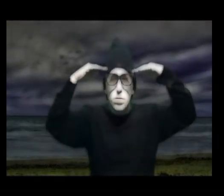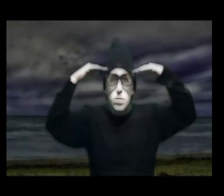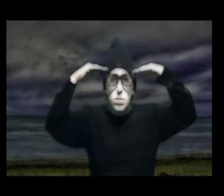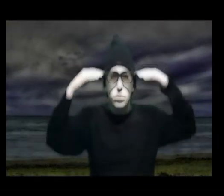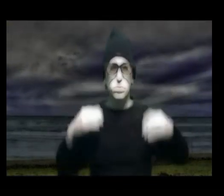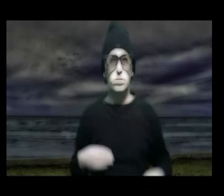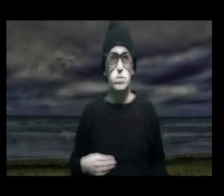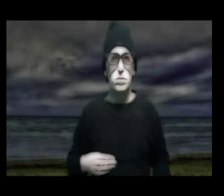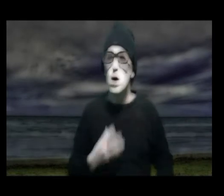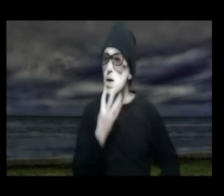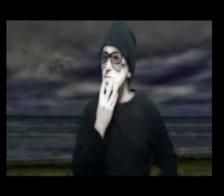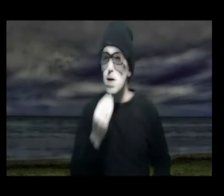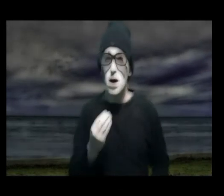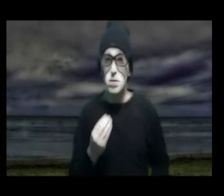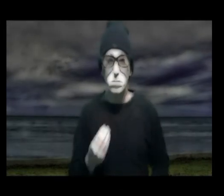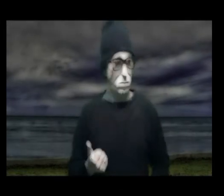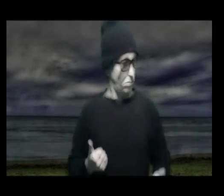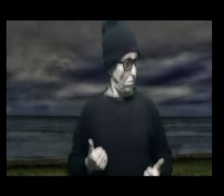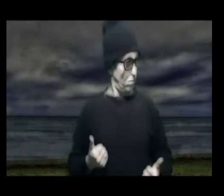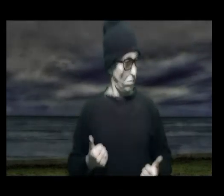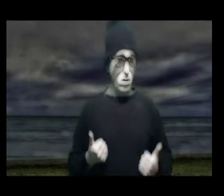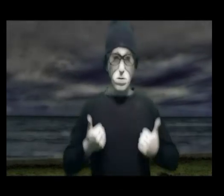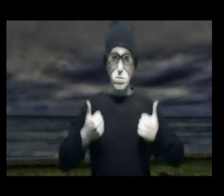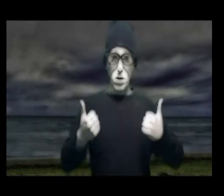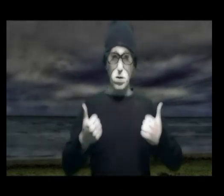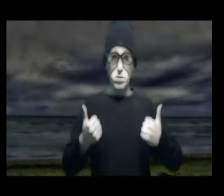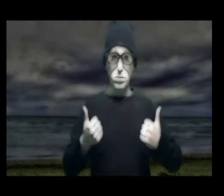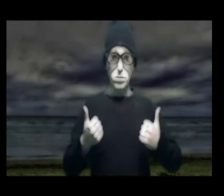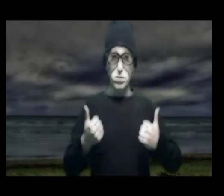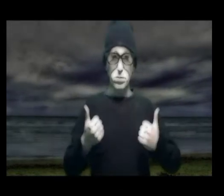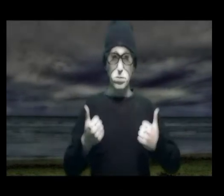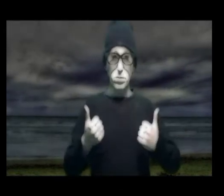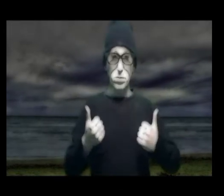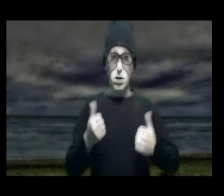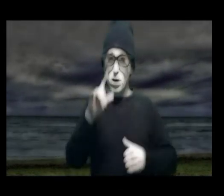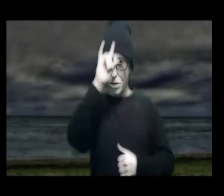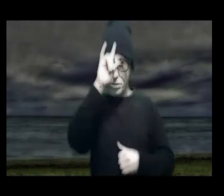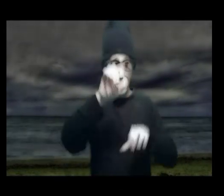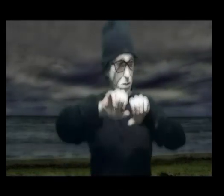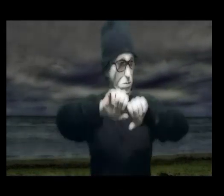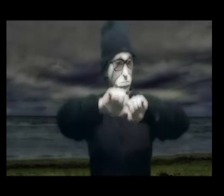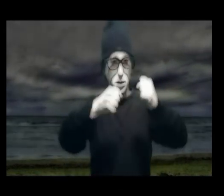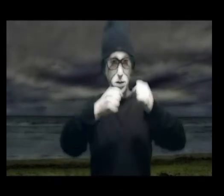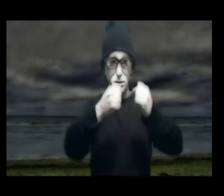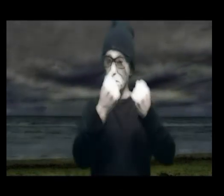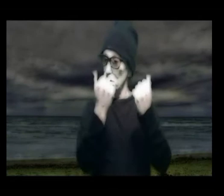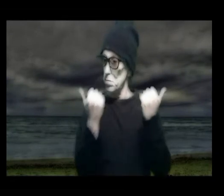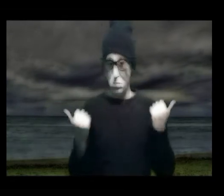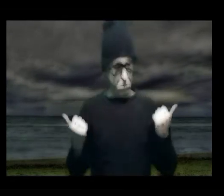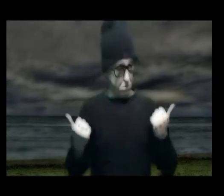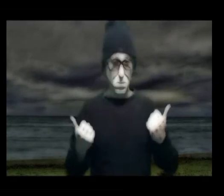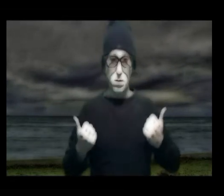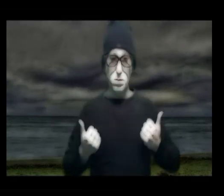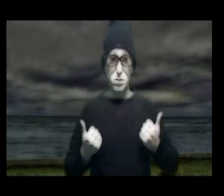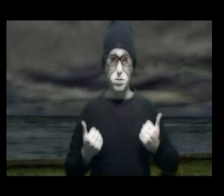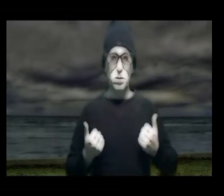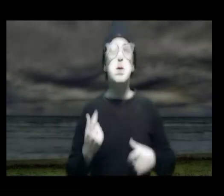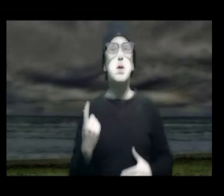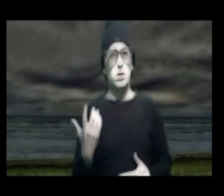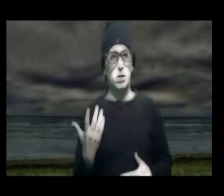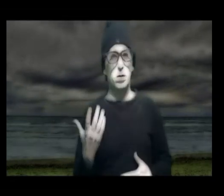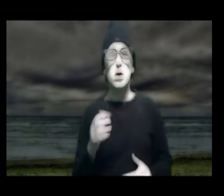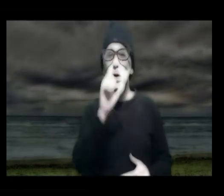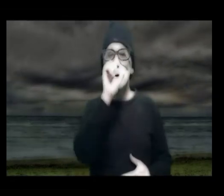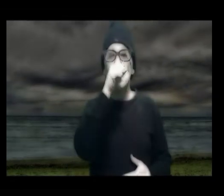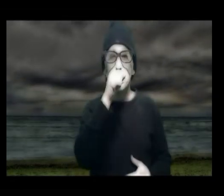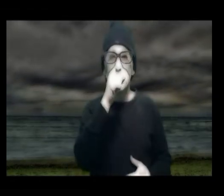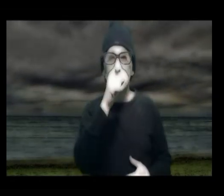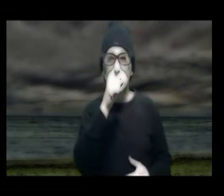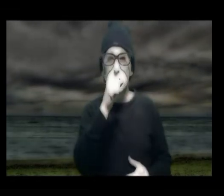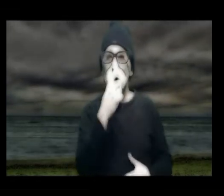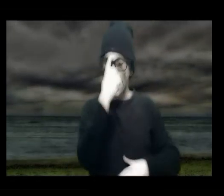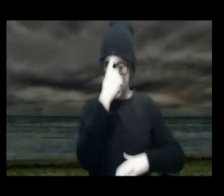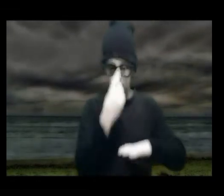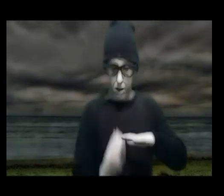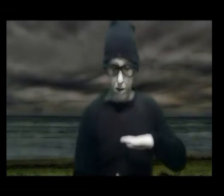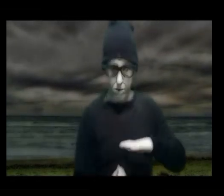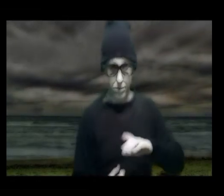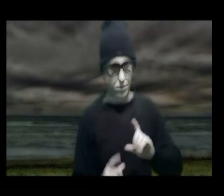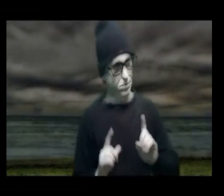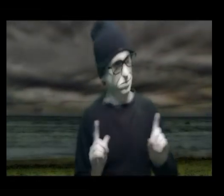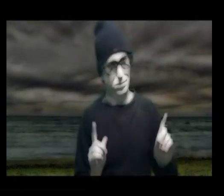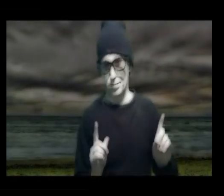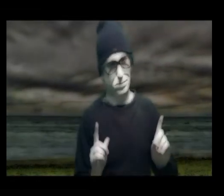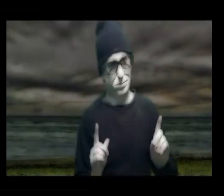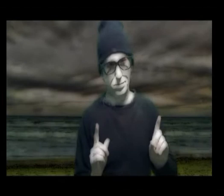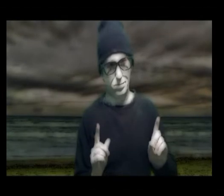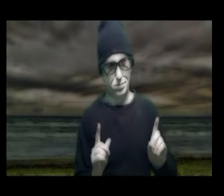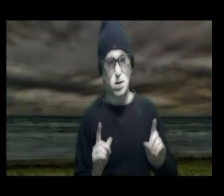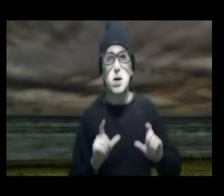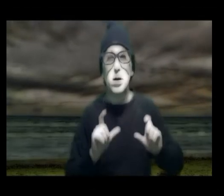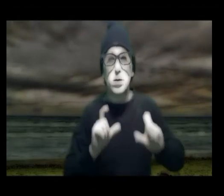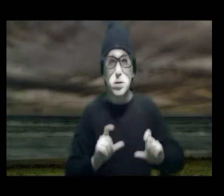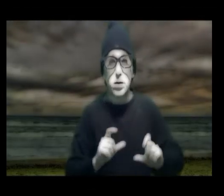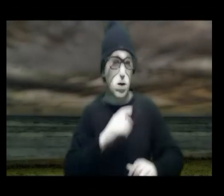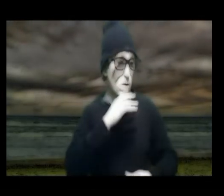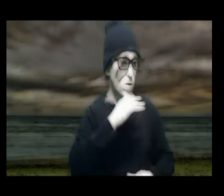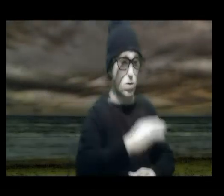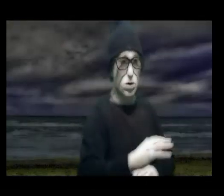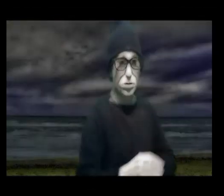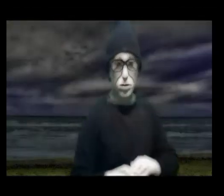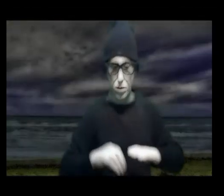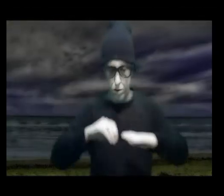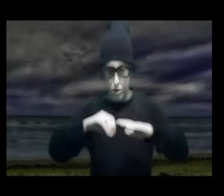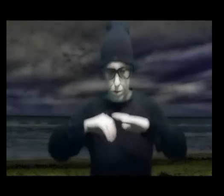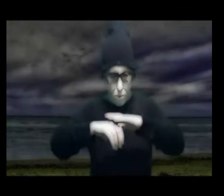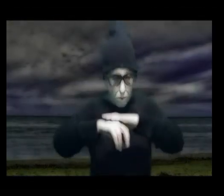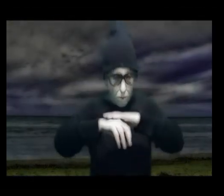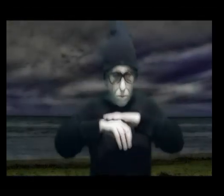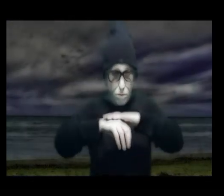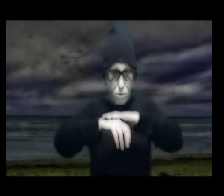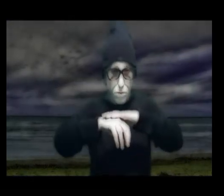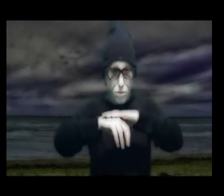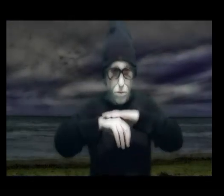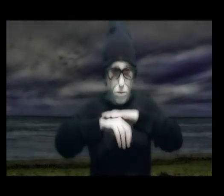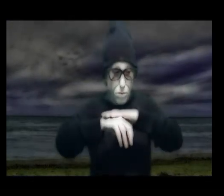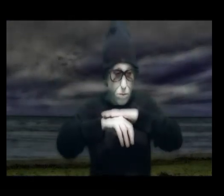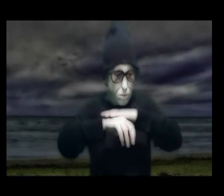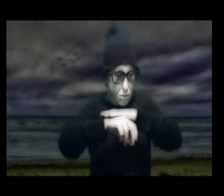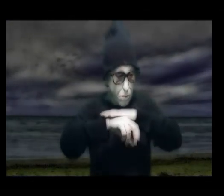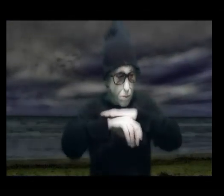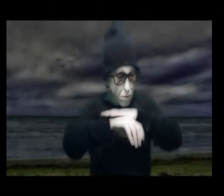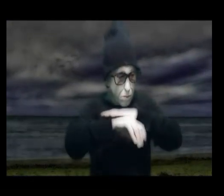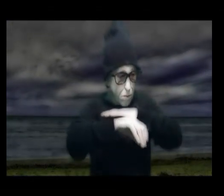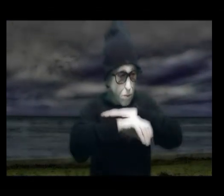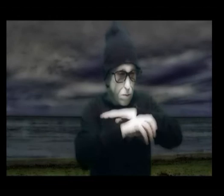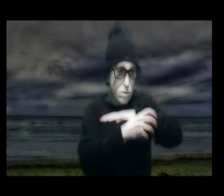The illusion was reversed and the abused mans stigma was removed. and i know it says the pigs drowned but that was just the assumption of the locals